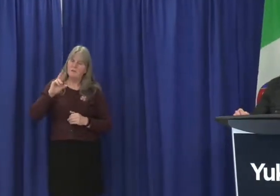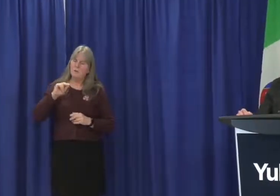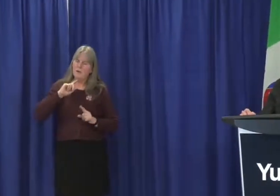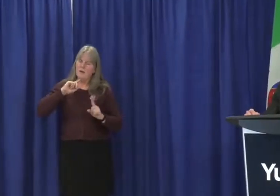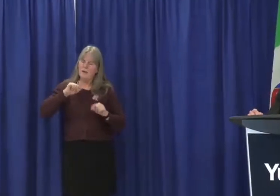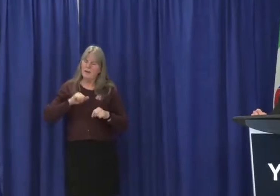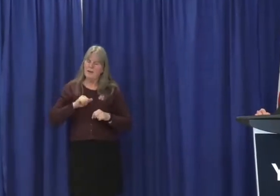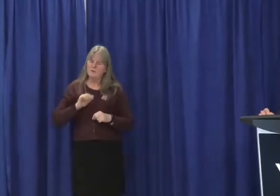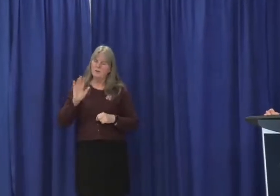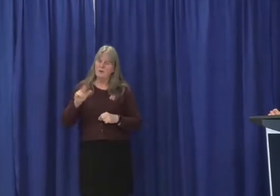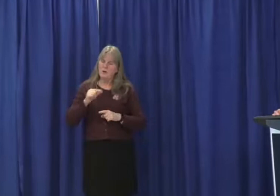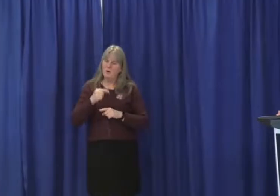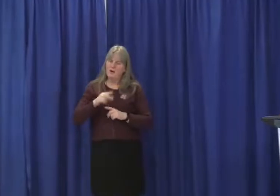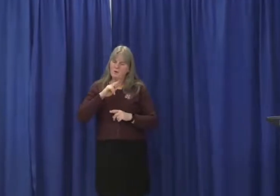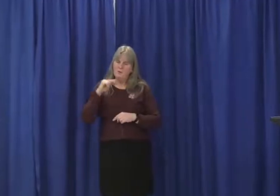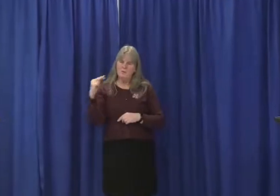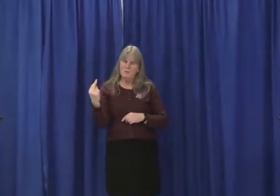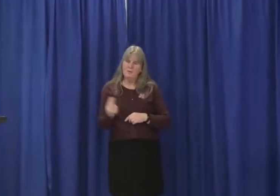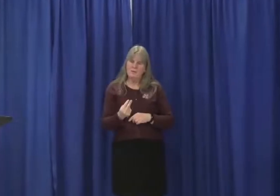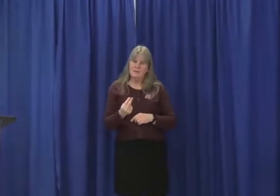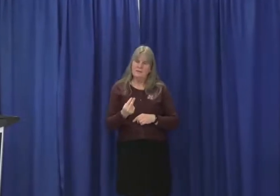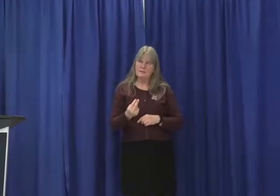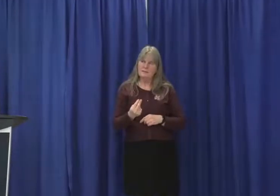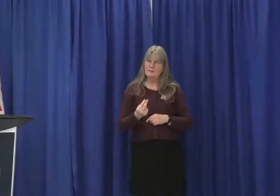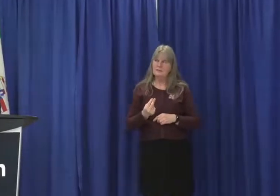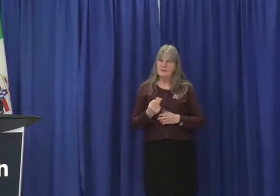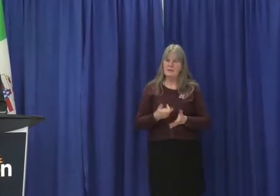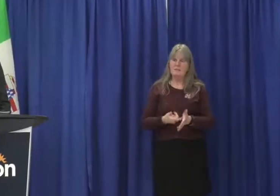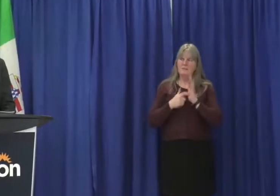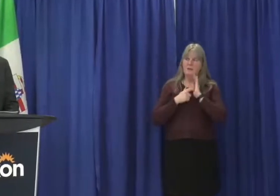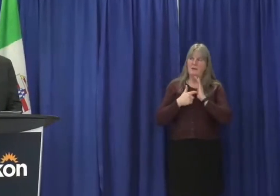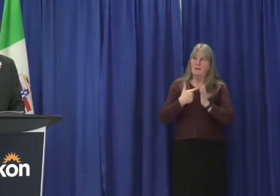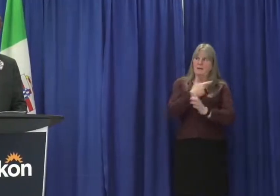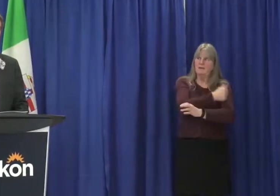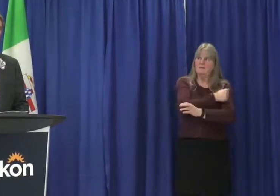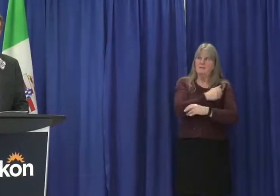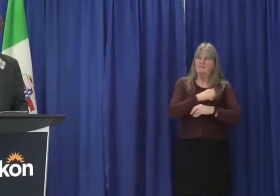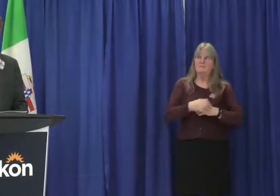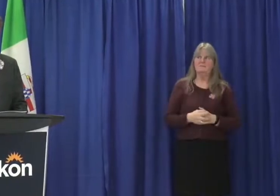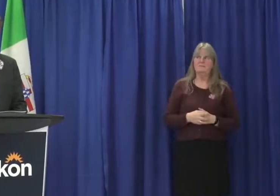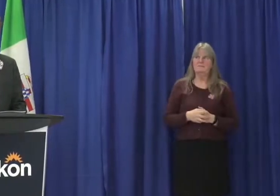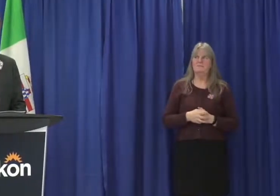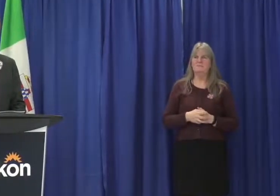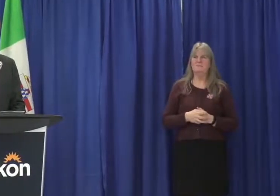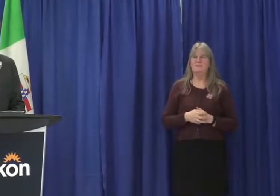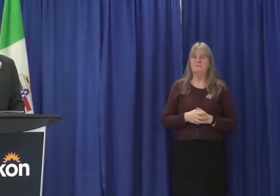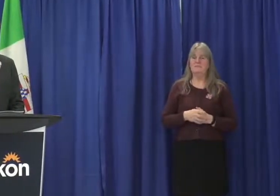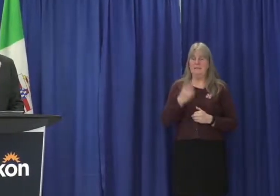stand on the thorny question of mandatory vaccines? We've all seen what Quebec has done.